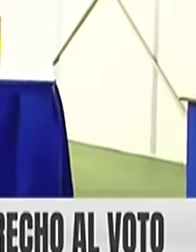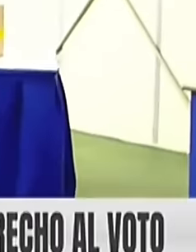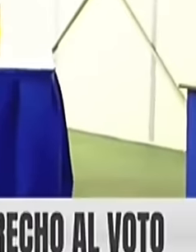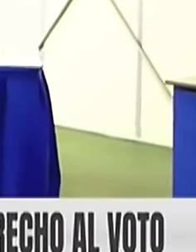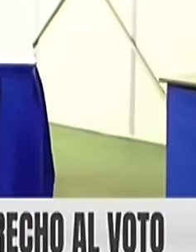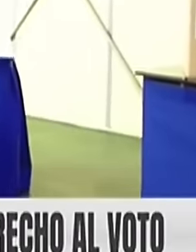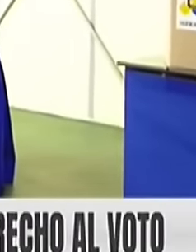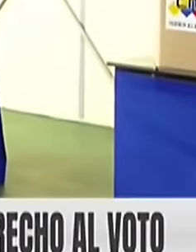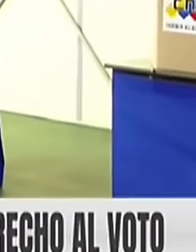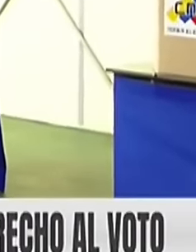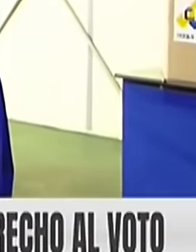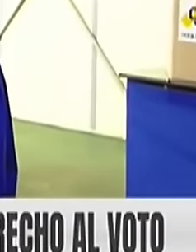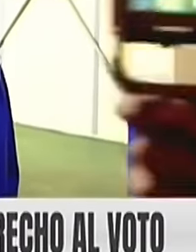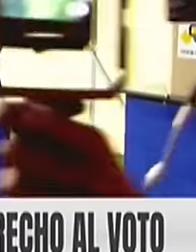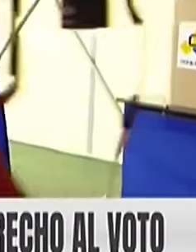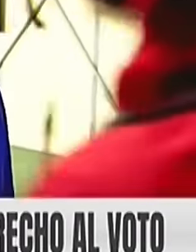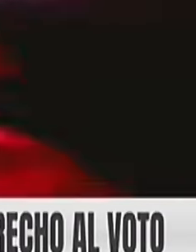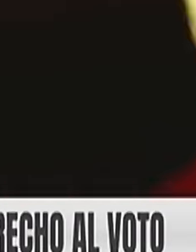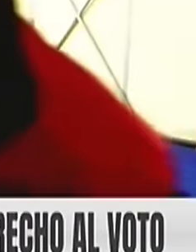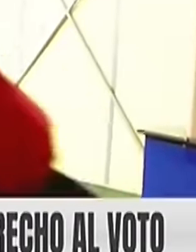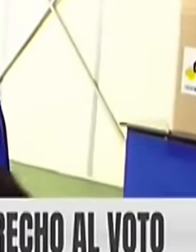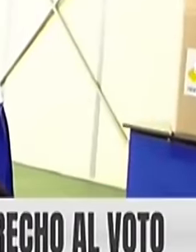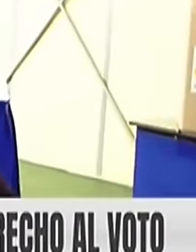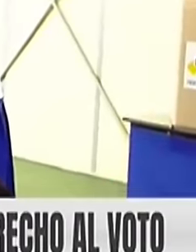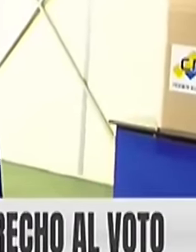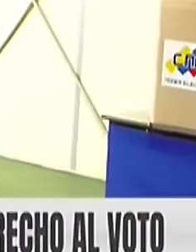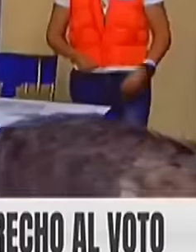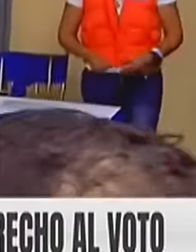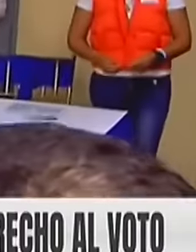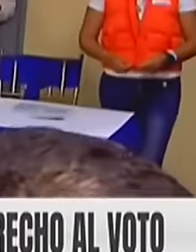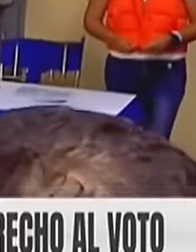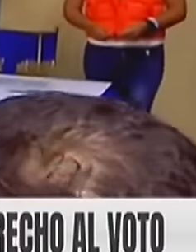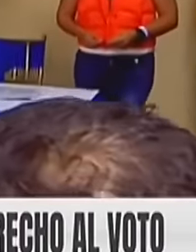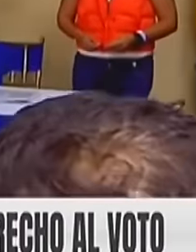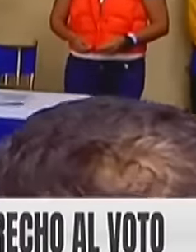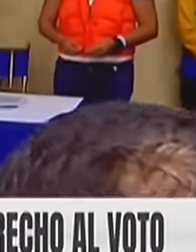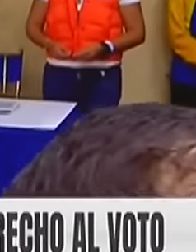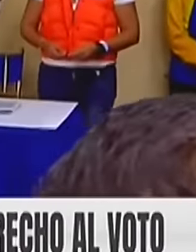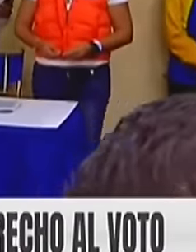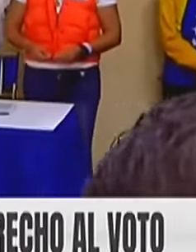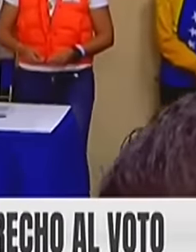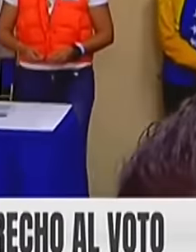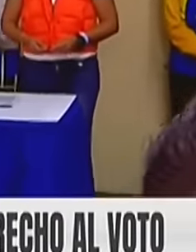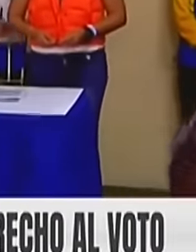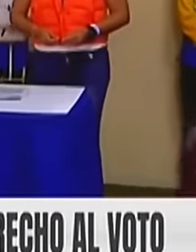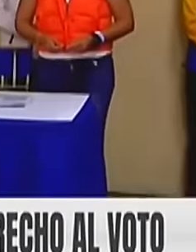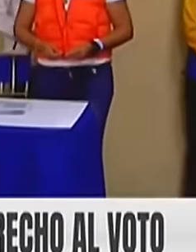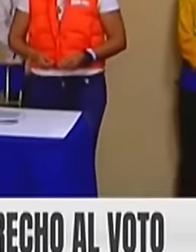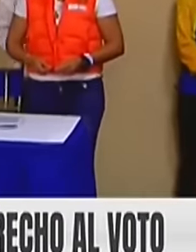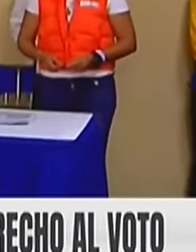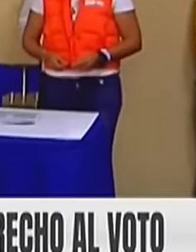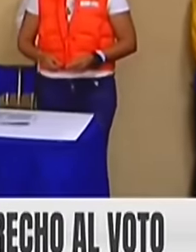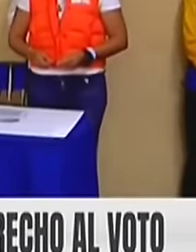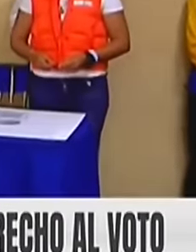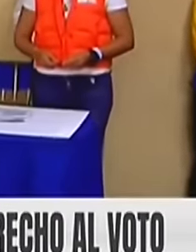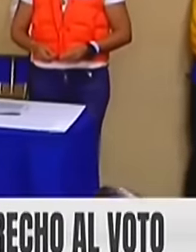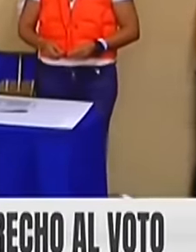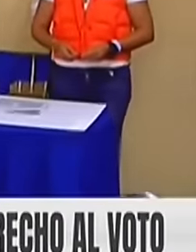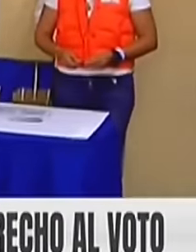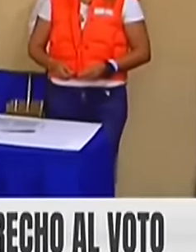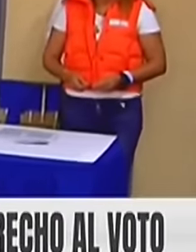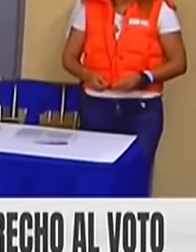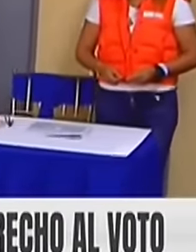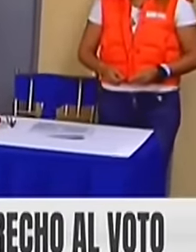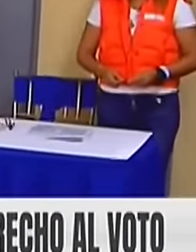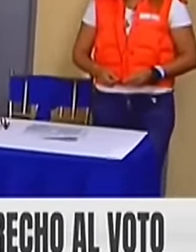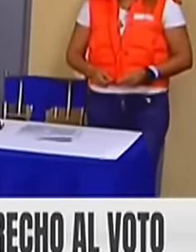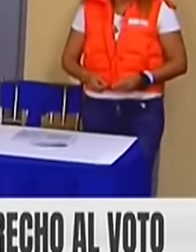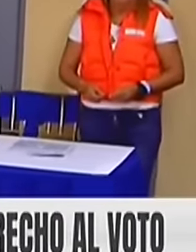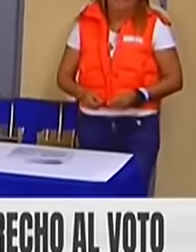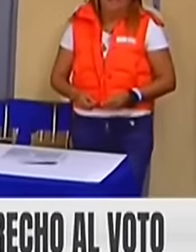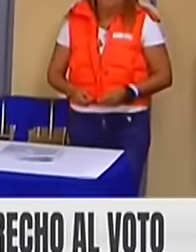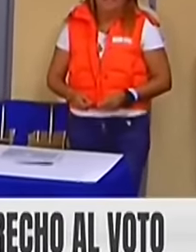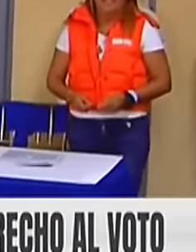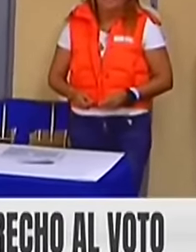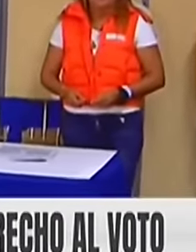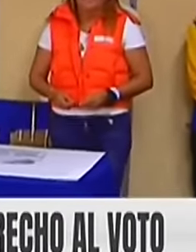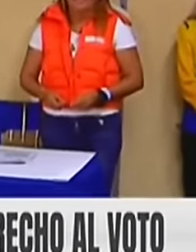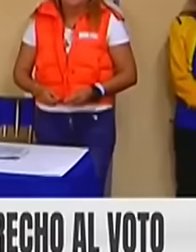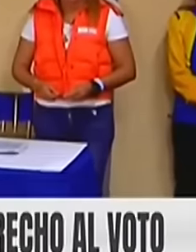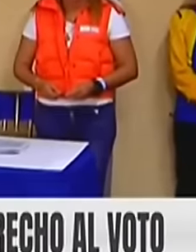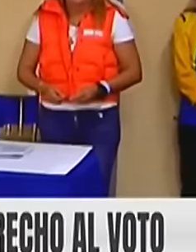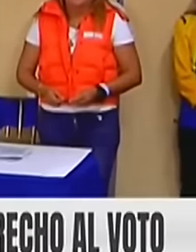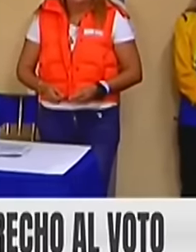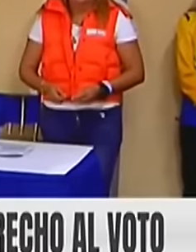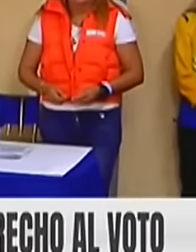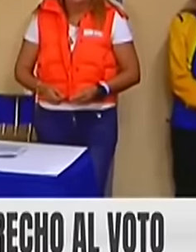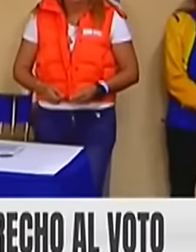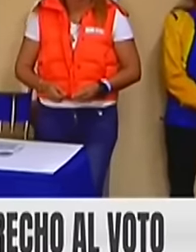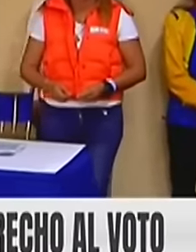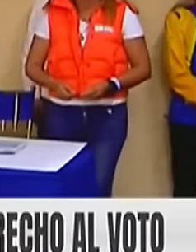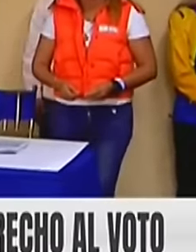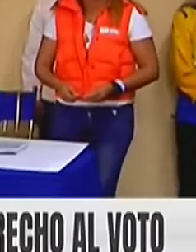anything and without having legal powers not only because it was an